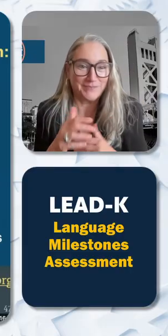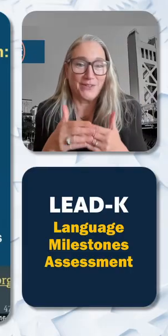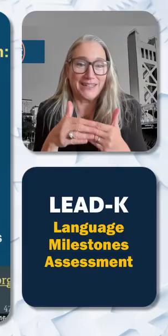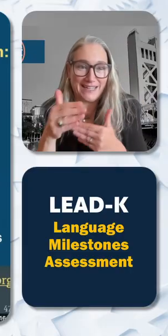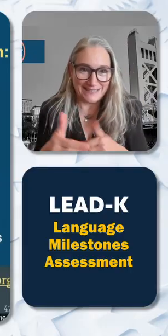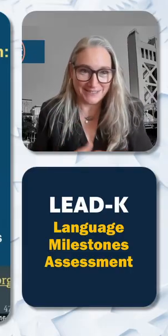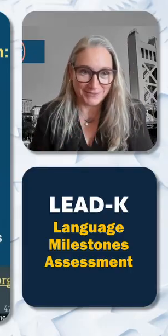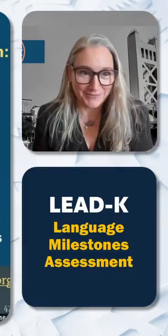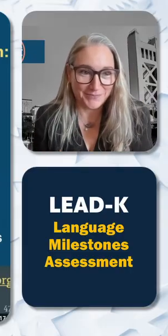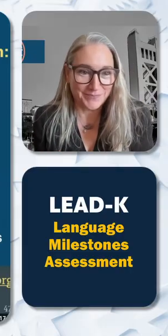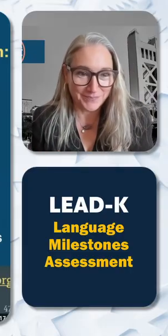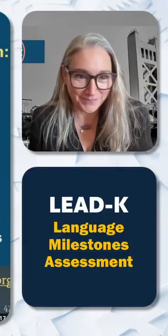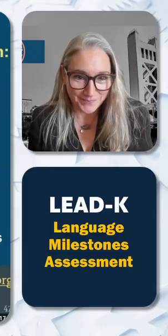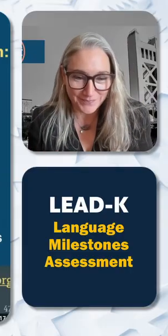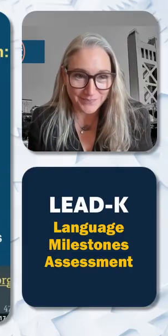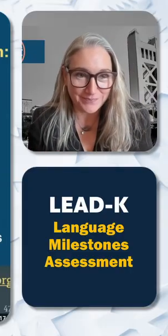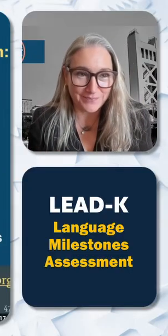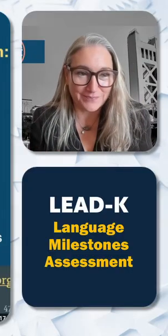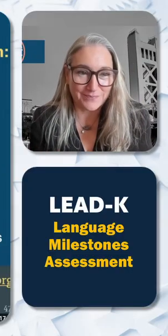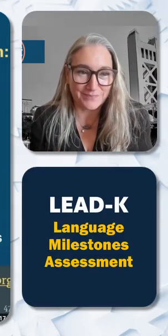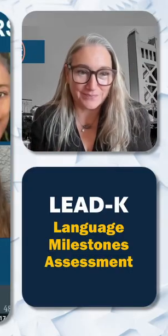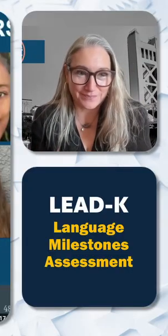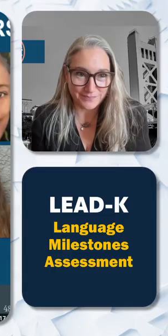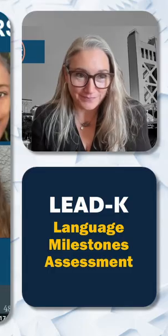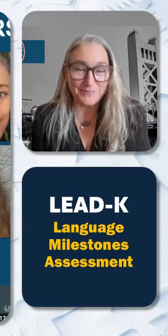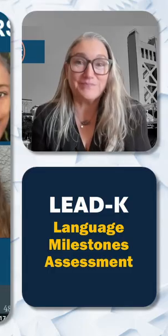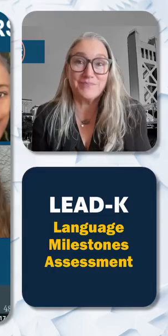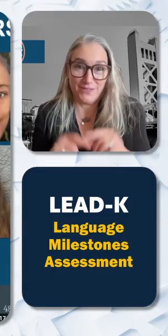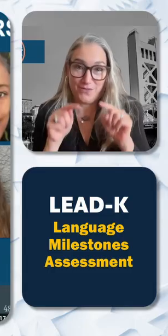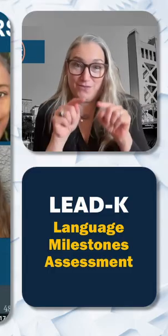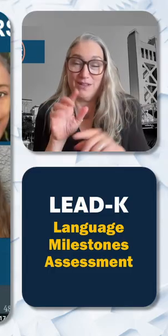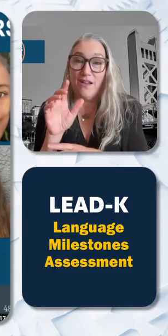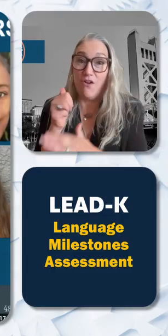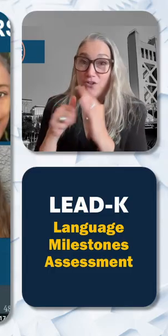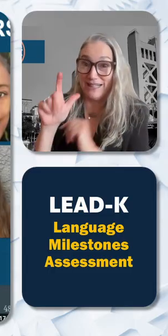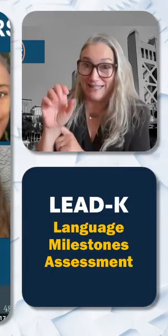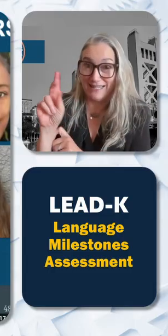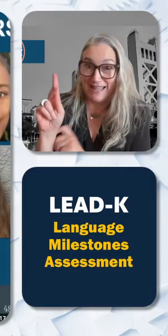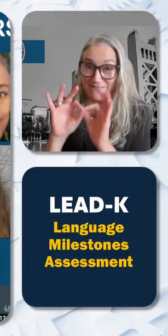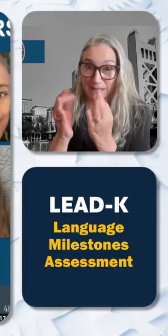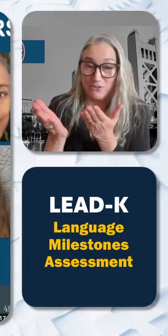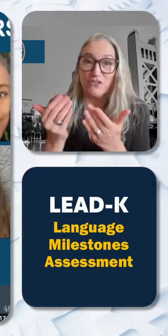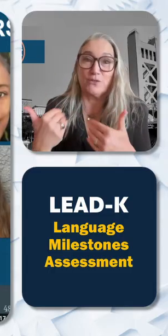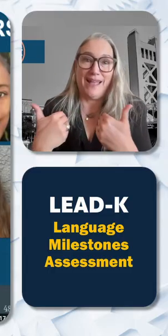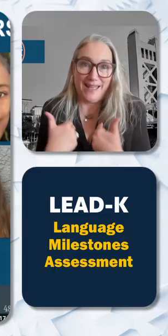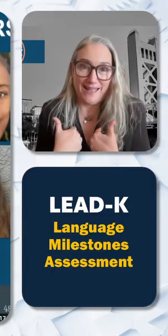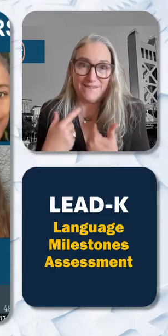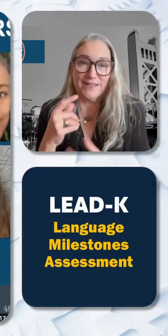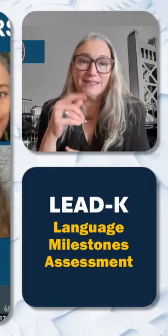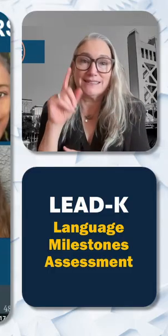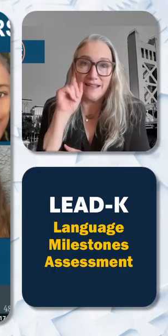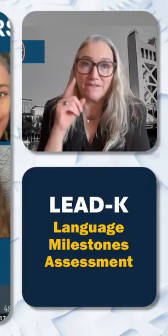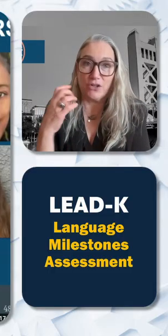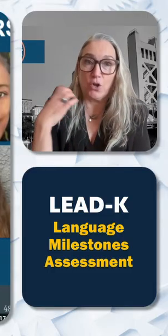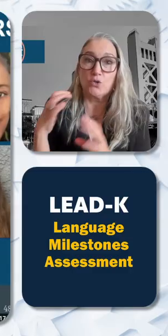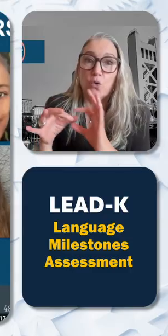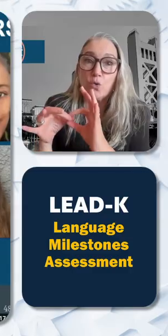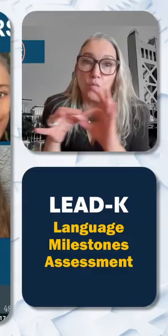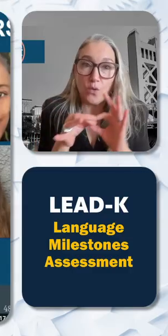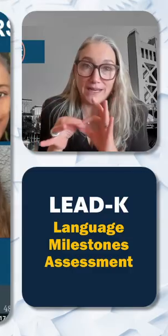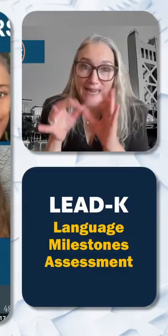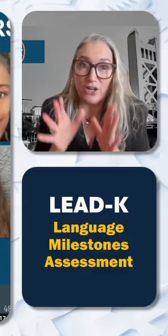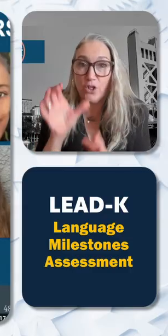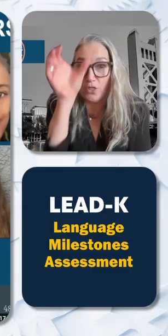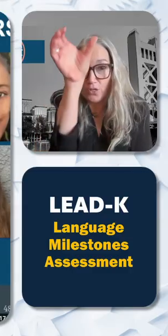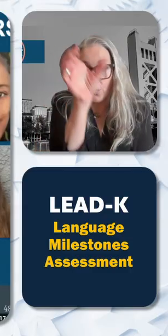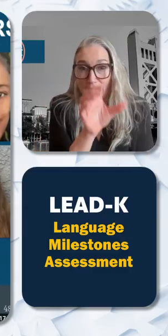And really… It works. Now, under the LEAD-K, Deaf Coach.